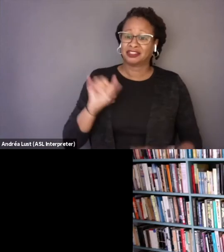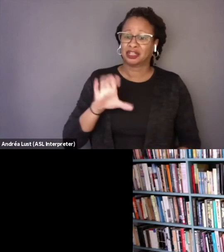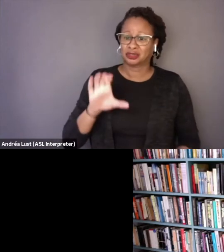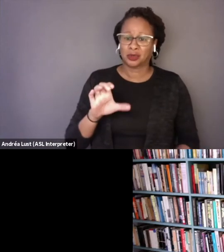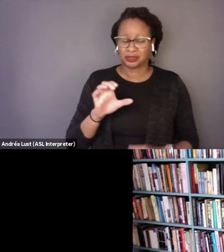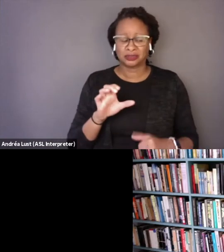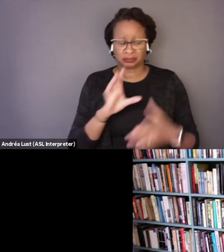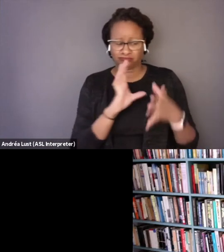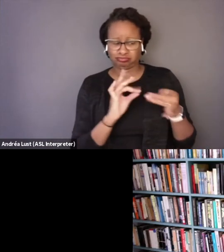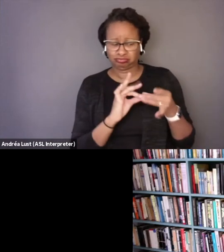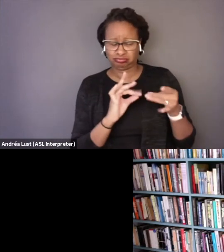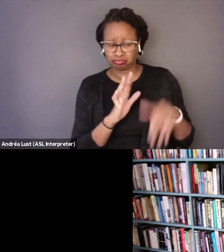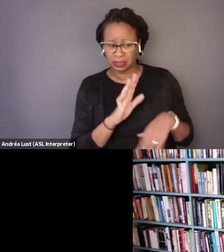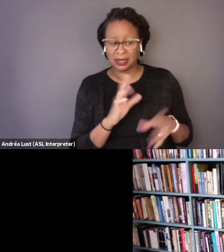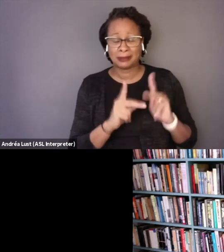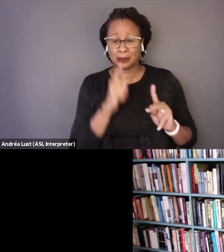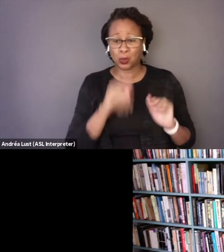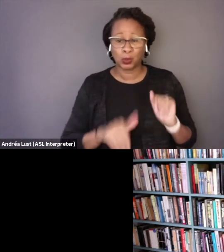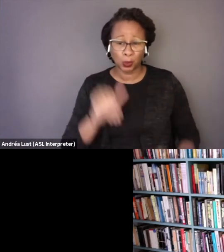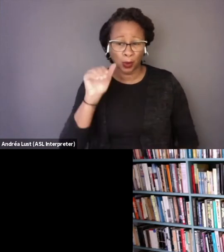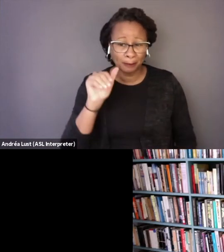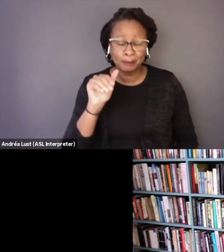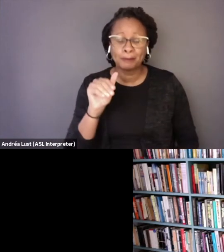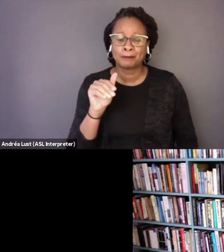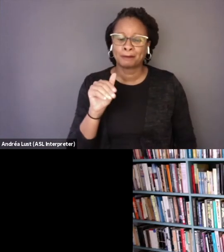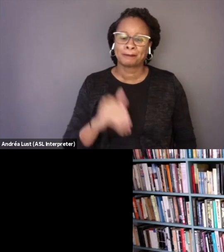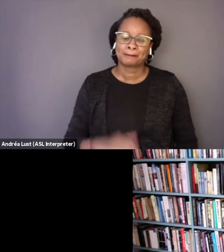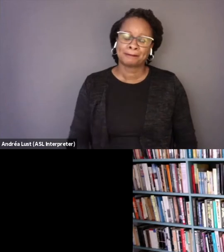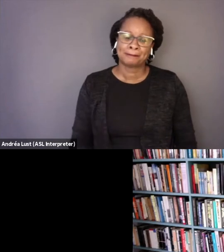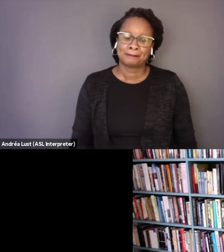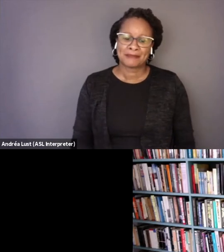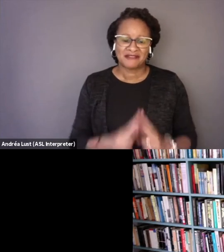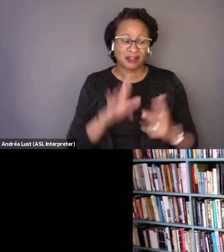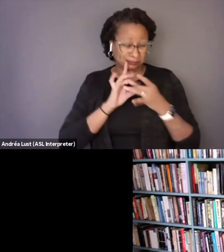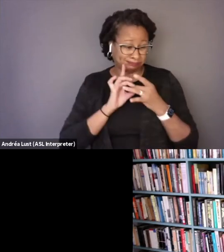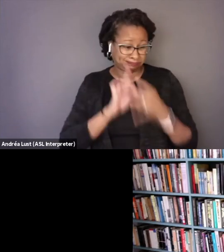I think there were those people who grew up, very attached to the Calypso crew,